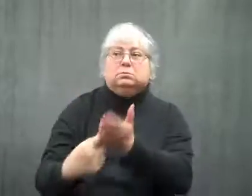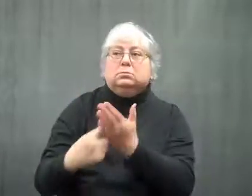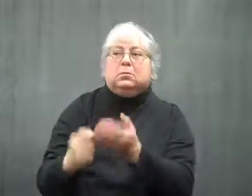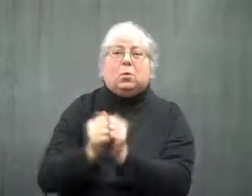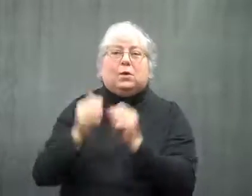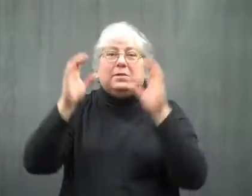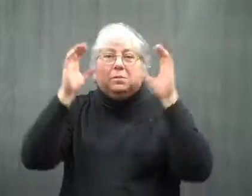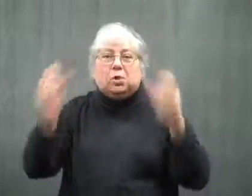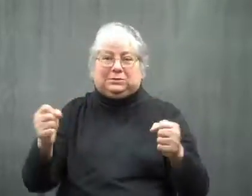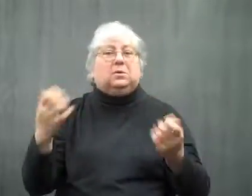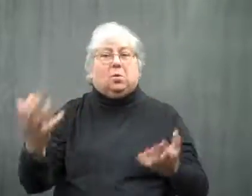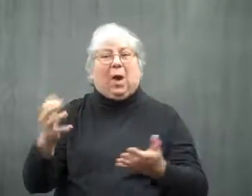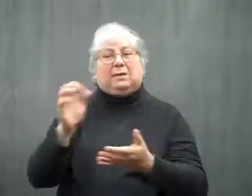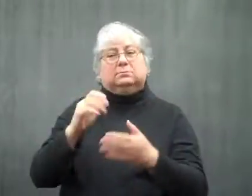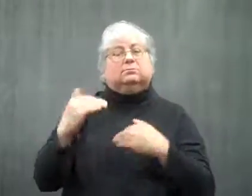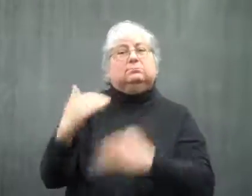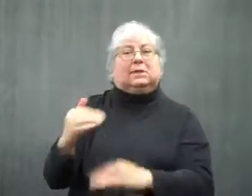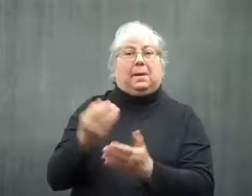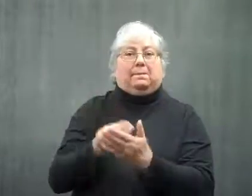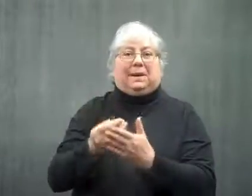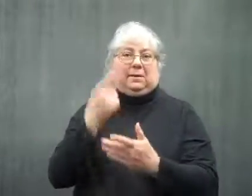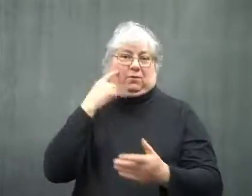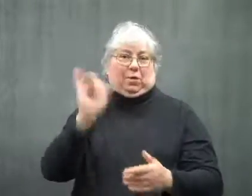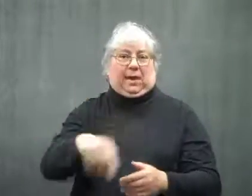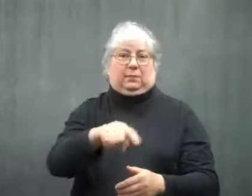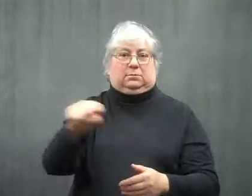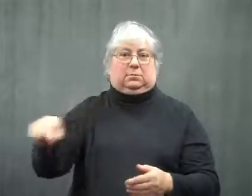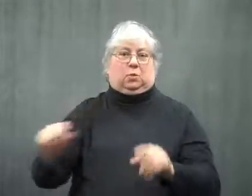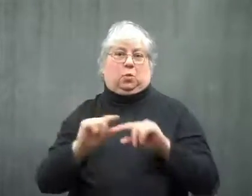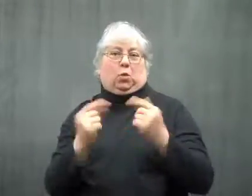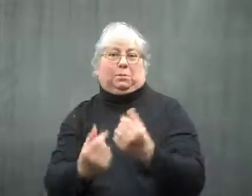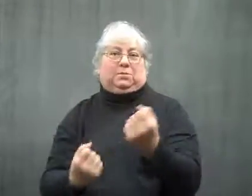talked with the President, wanting to cut funding to groups that support it.